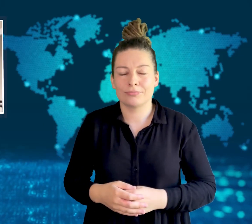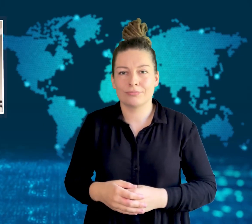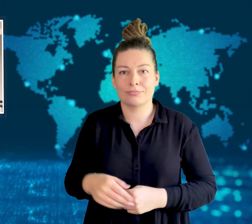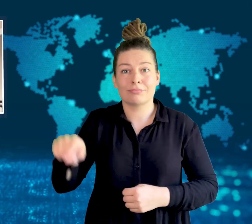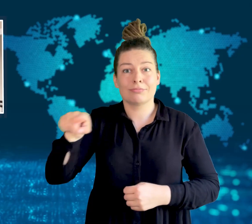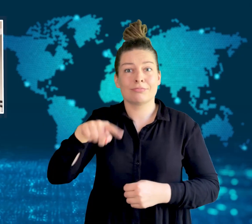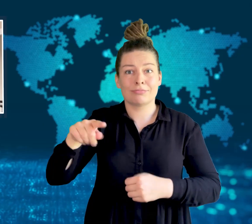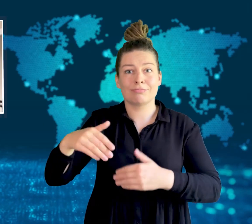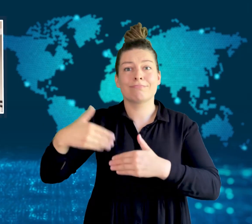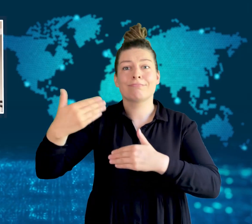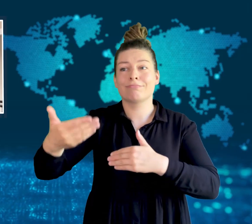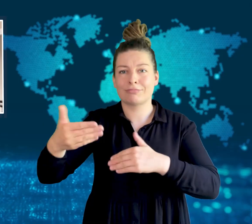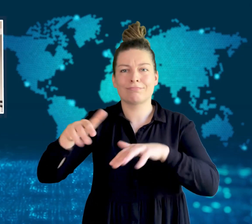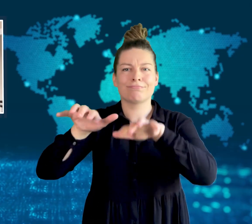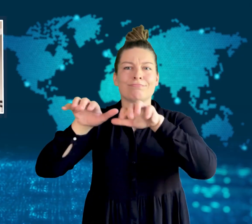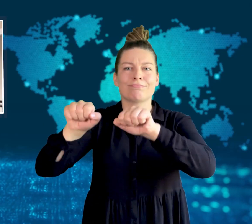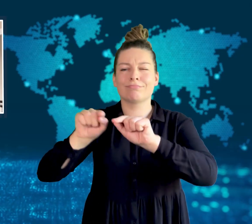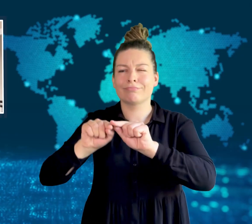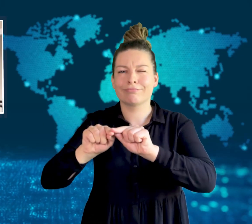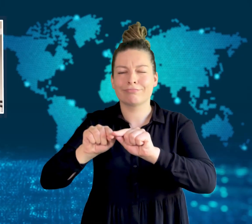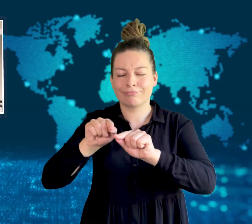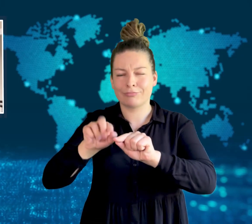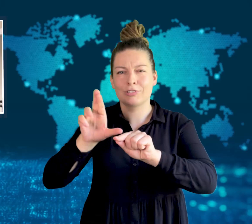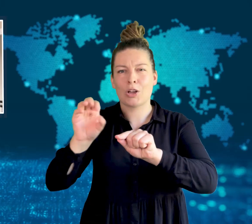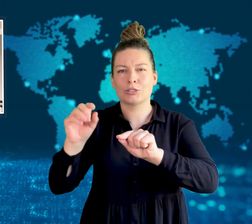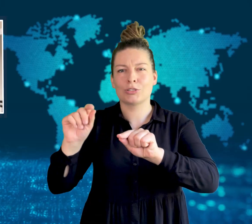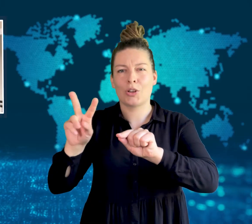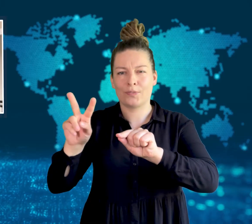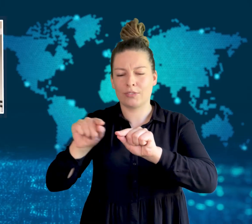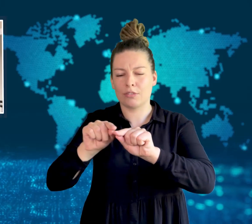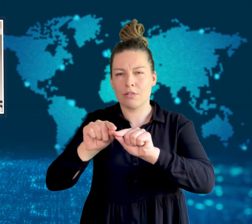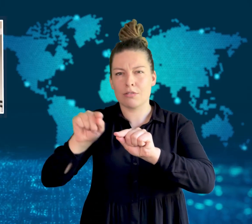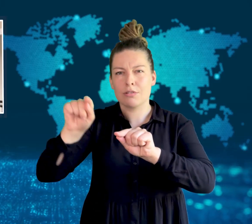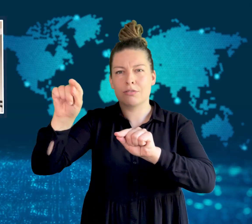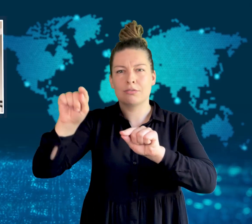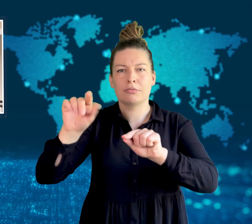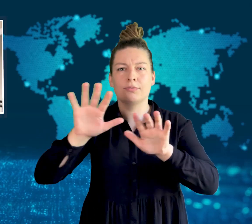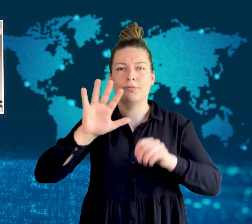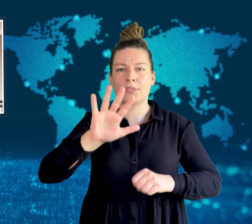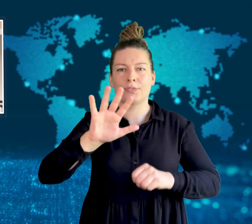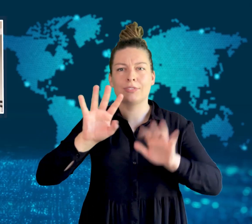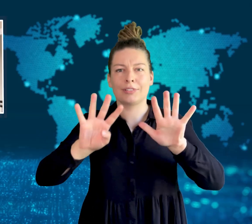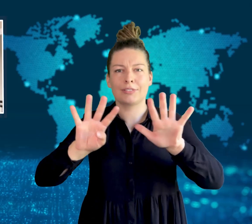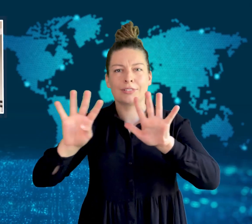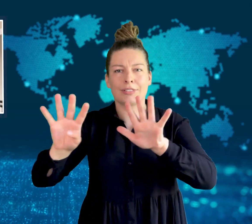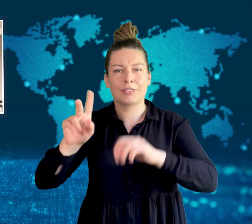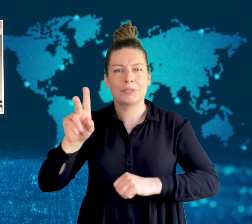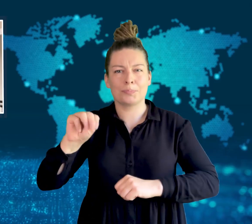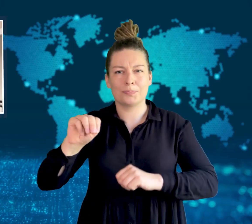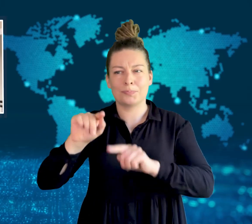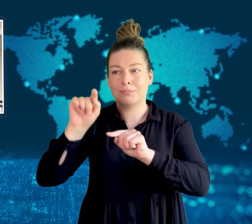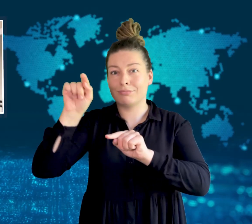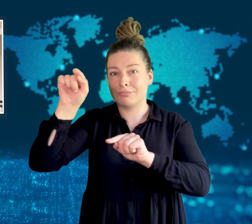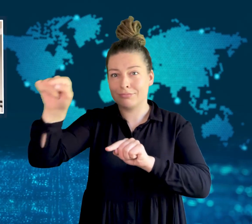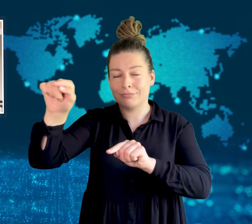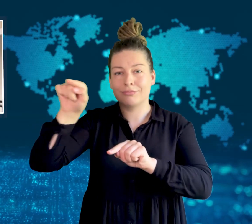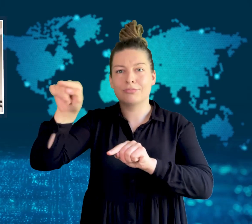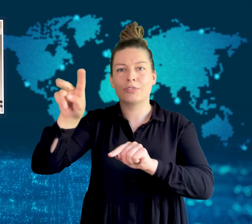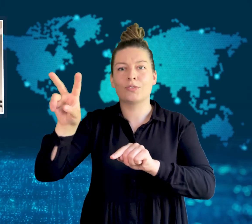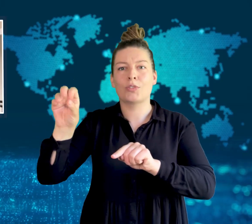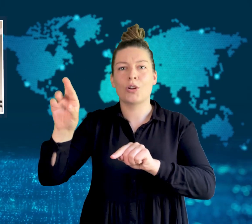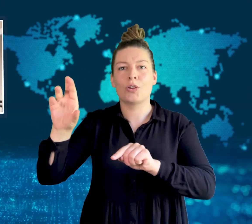They took over Voronezh, a city around 599 kilometers north of Rostov.